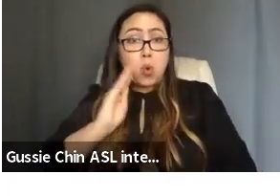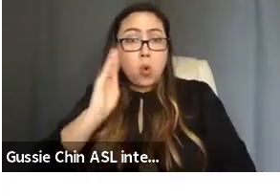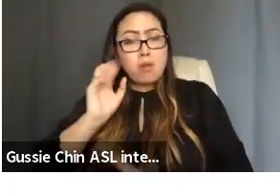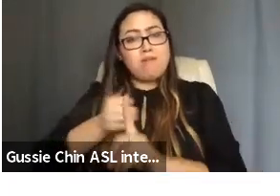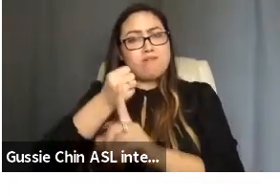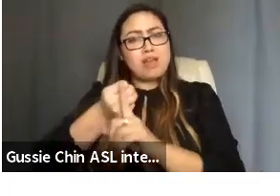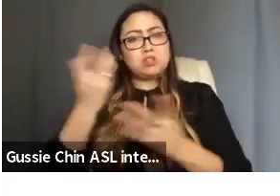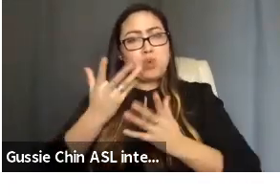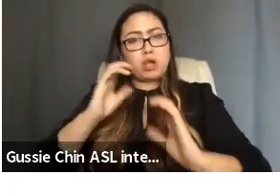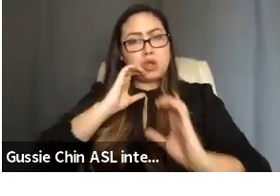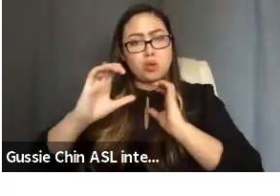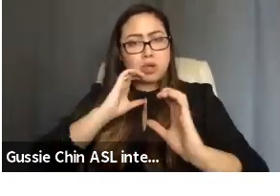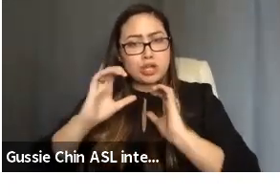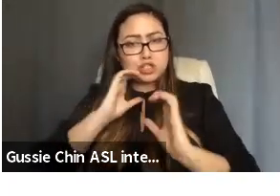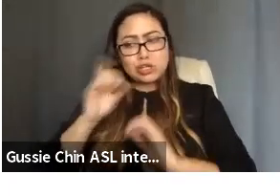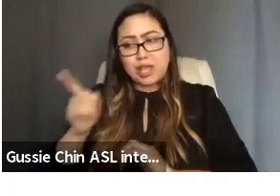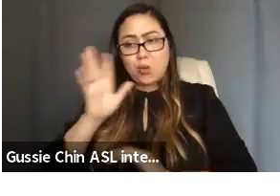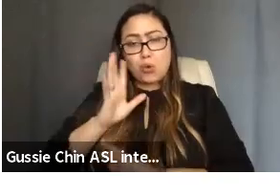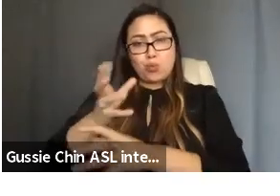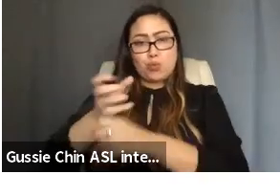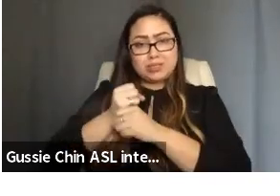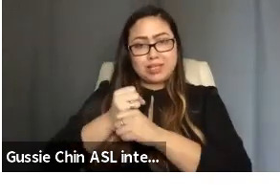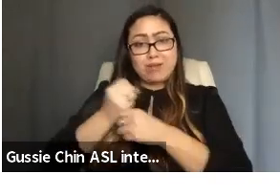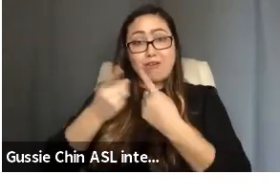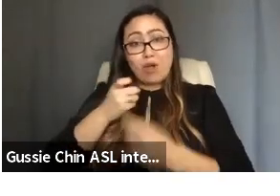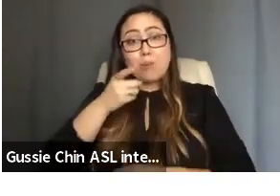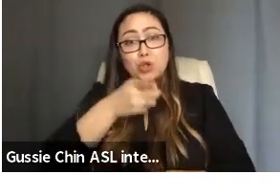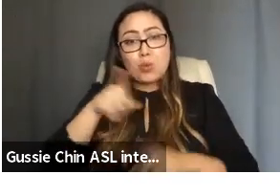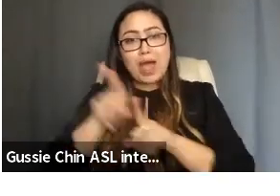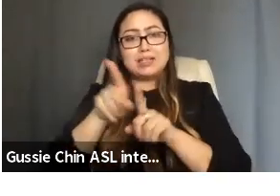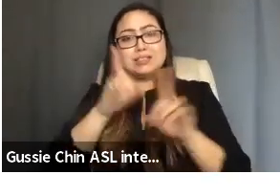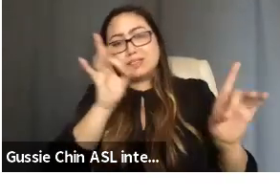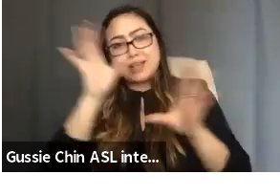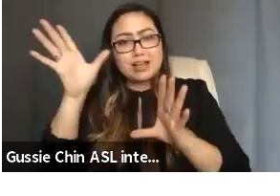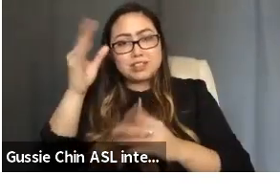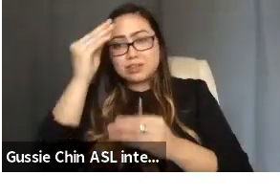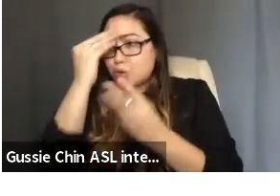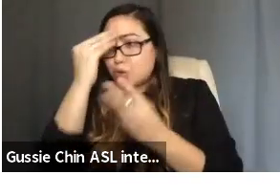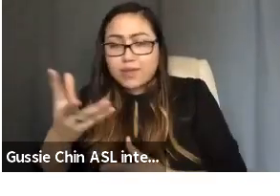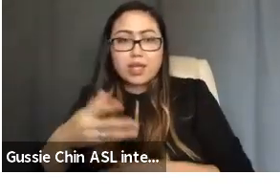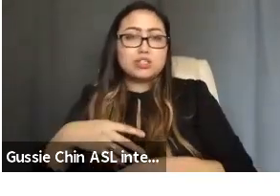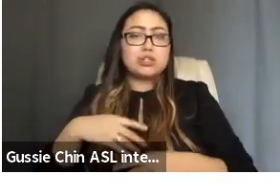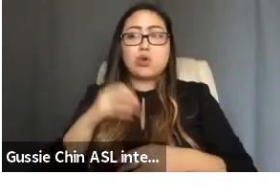communication they would receive from you as a disaster notification or resources that your